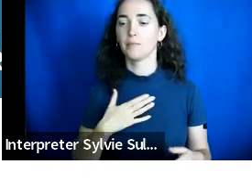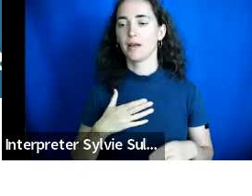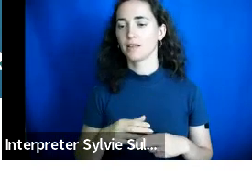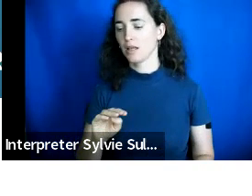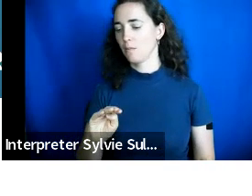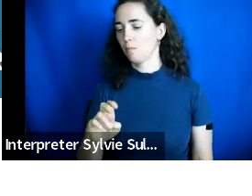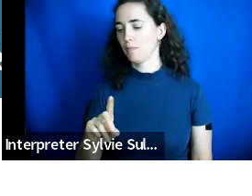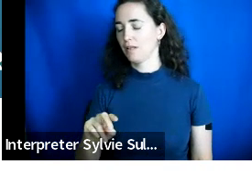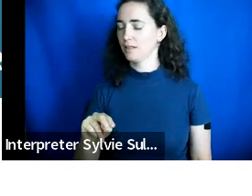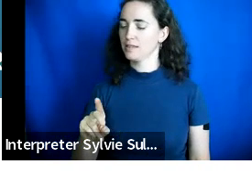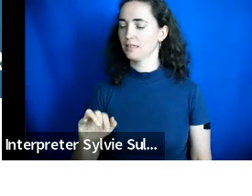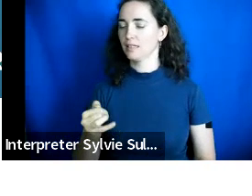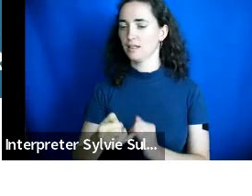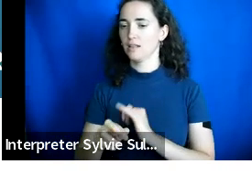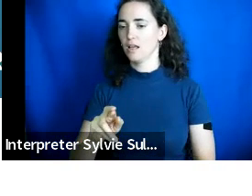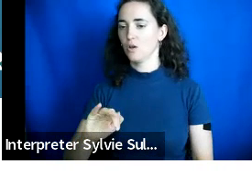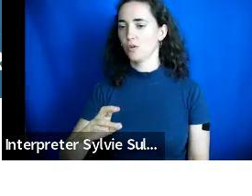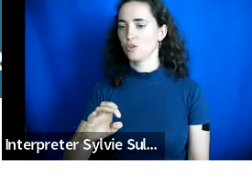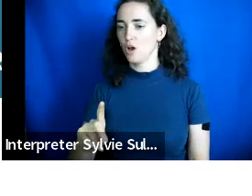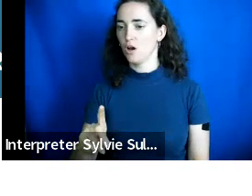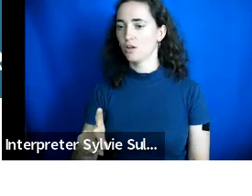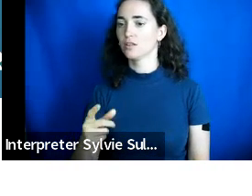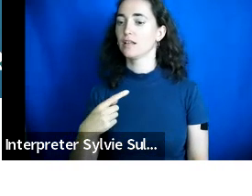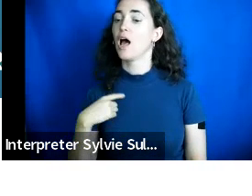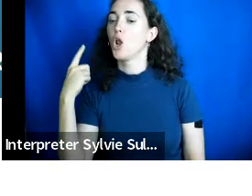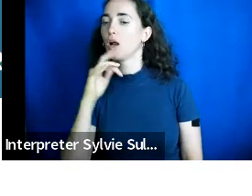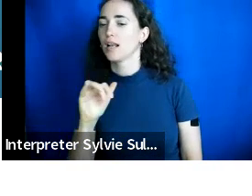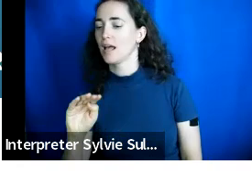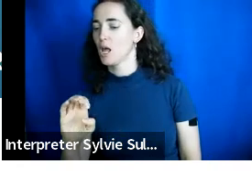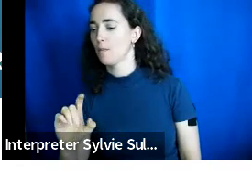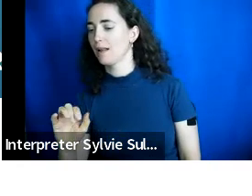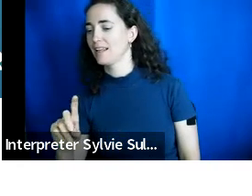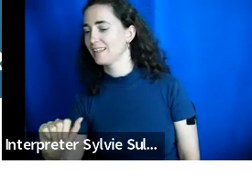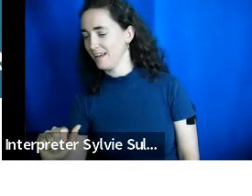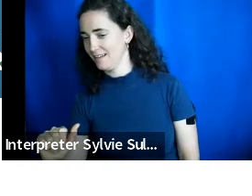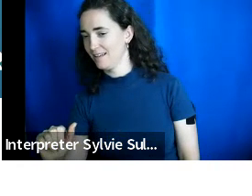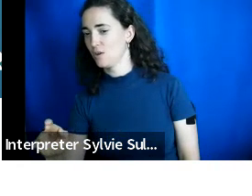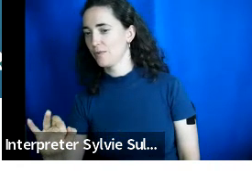My name's mindy richard online I look like Melinda, Richard, that's a nickname that I have.